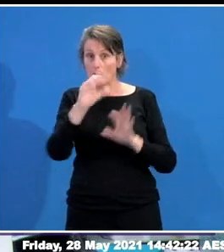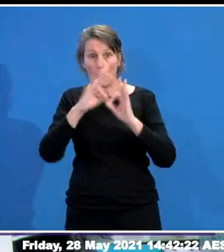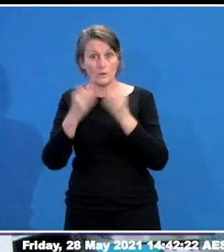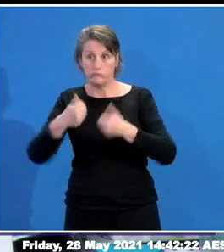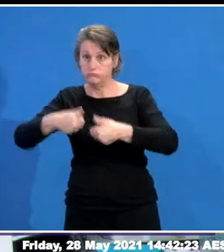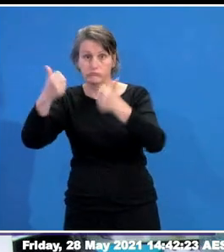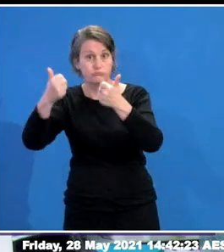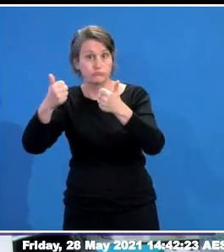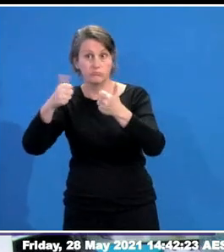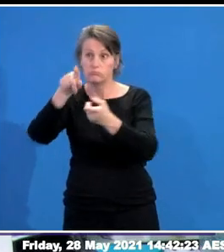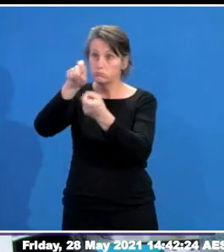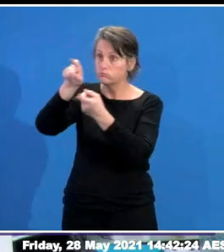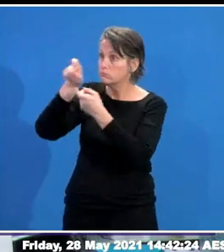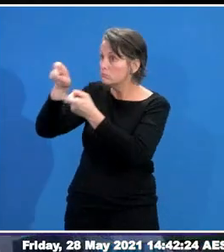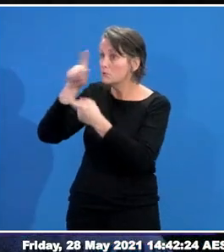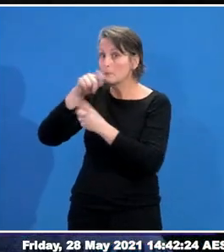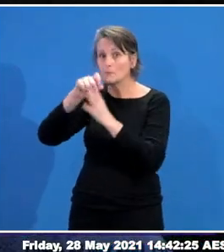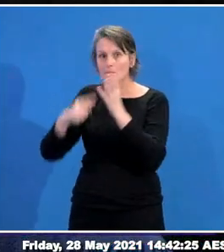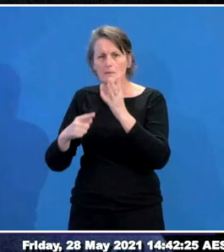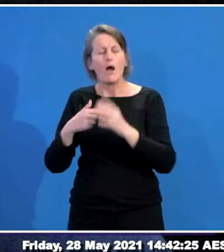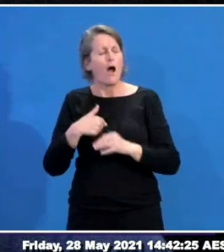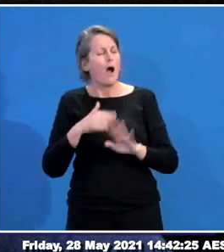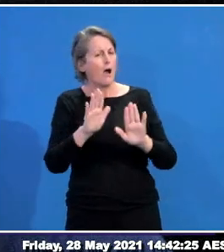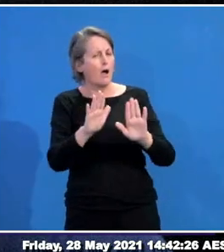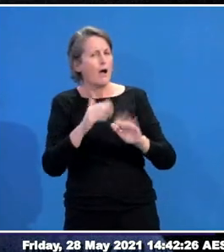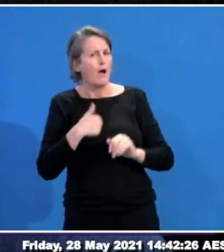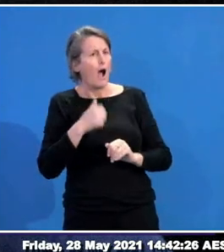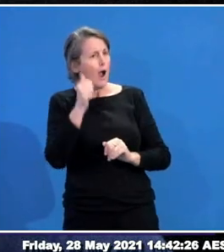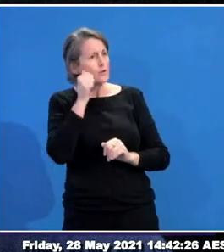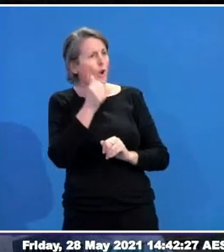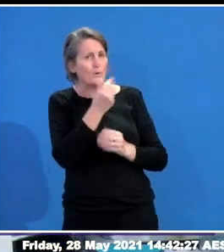I'm not suggesting that uniformly organisations have not responded, but